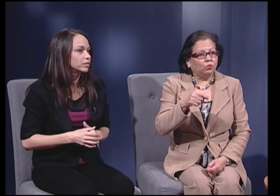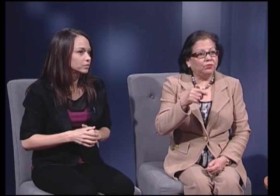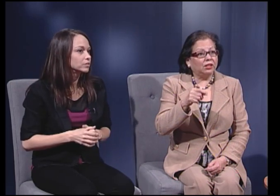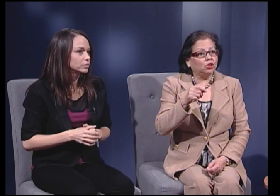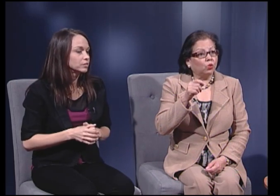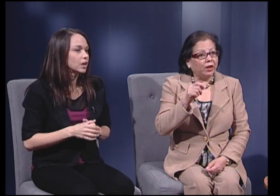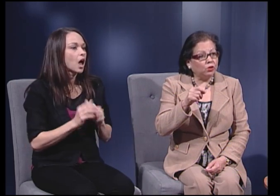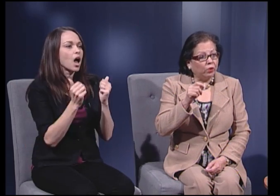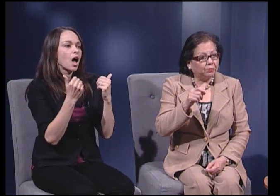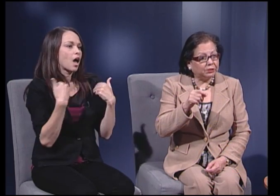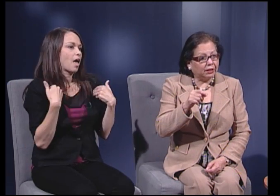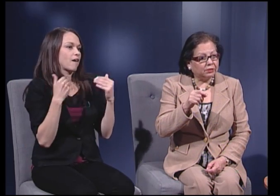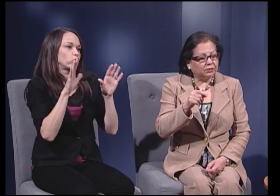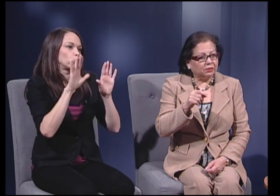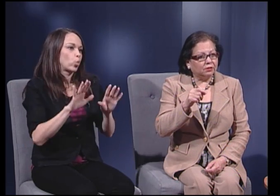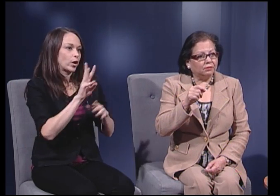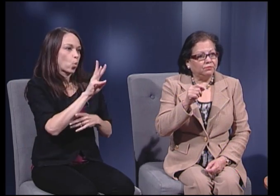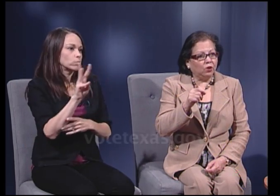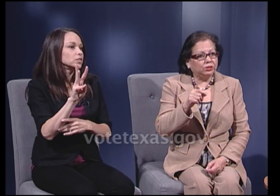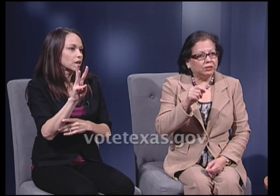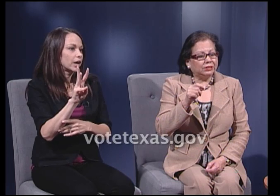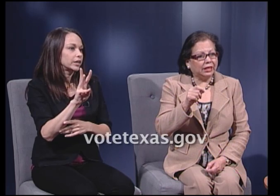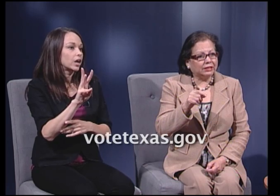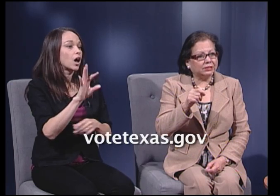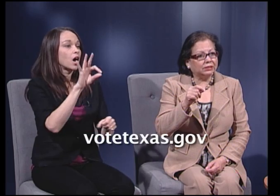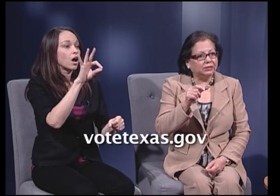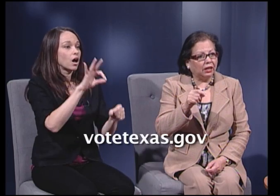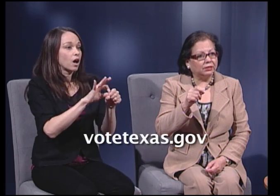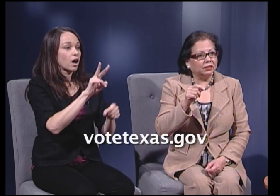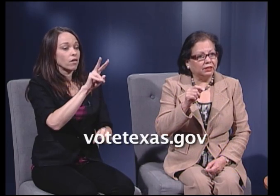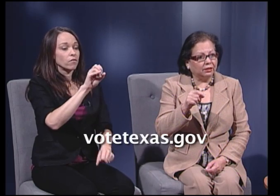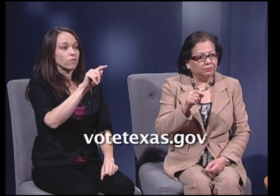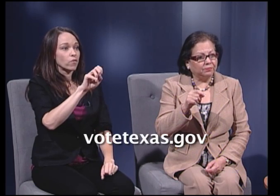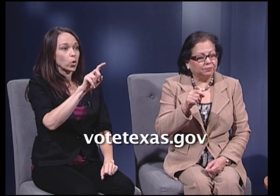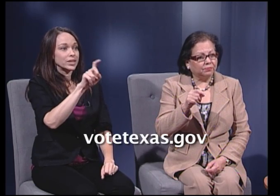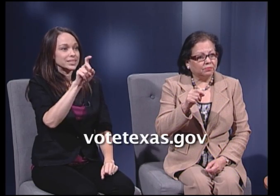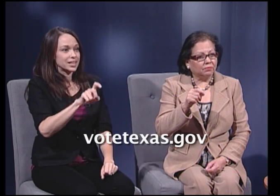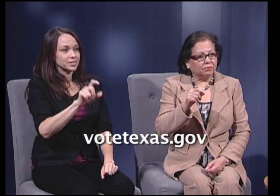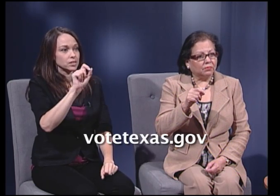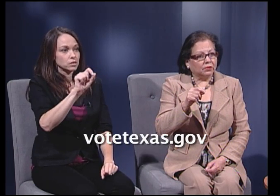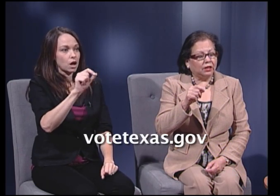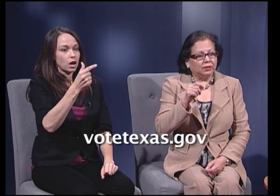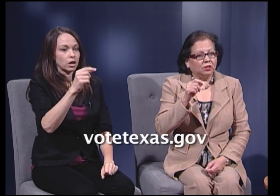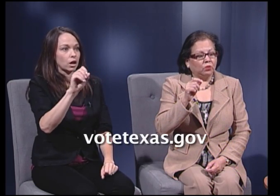We've got a great website, votetexas.gov, and they can go